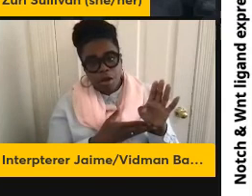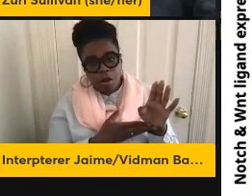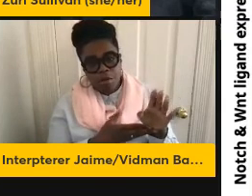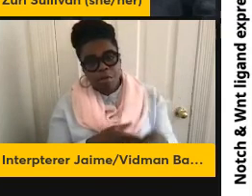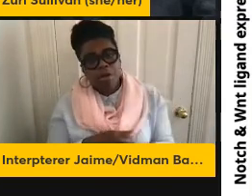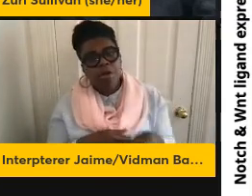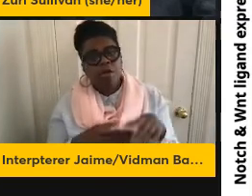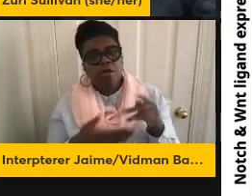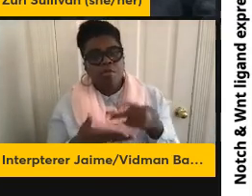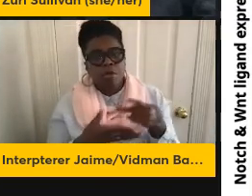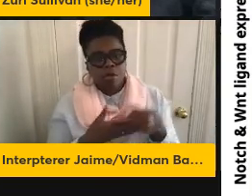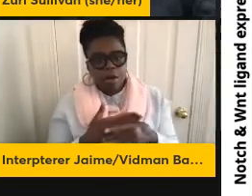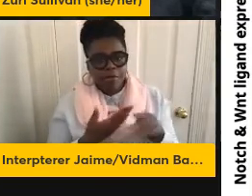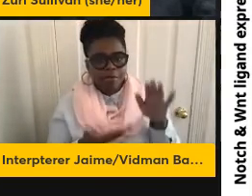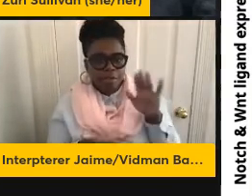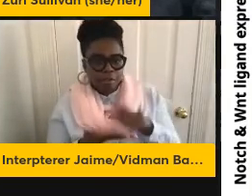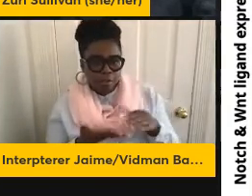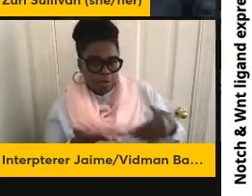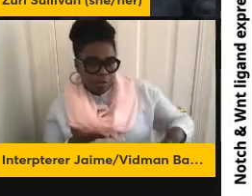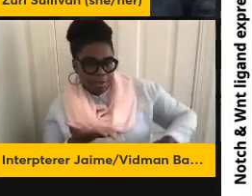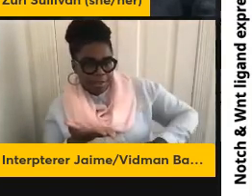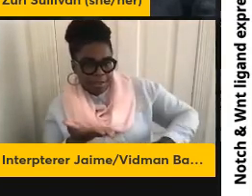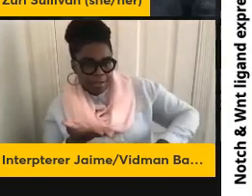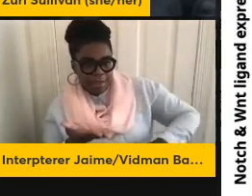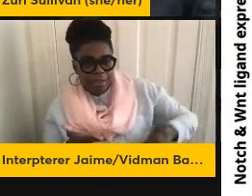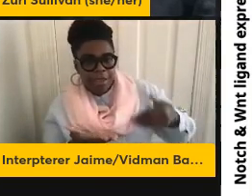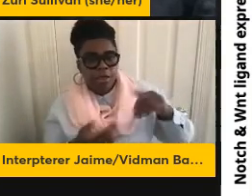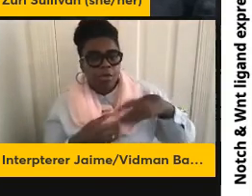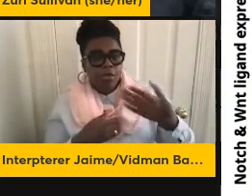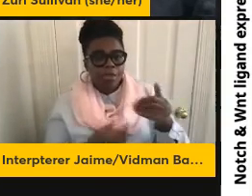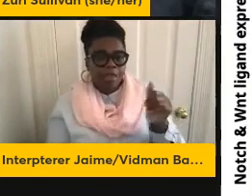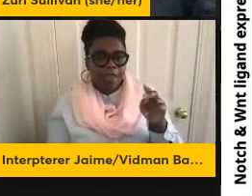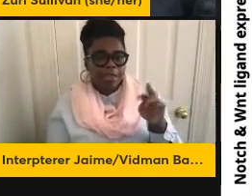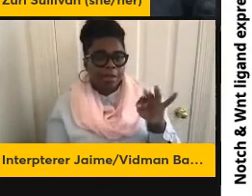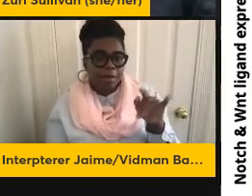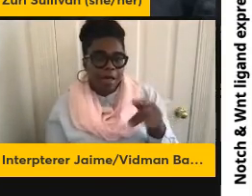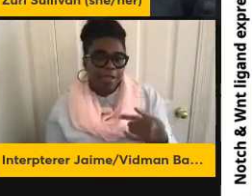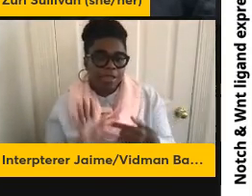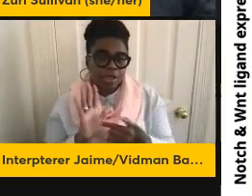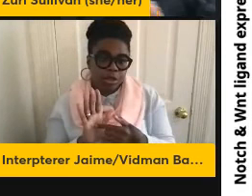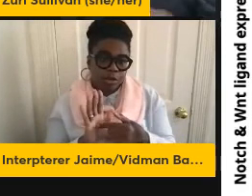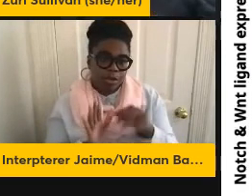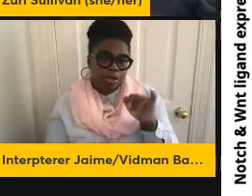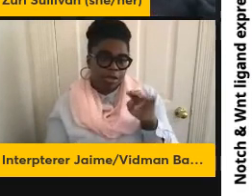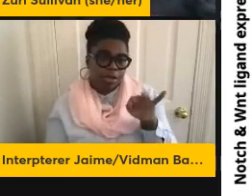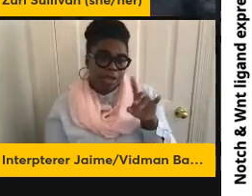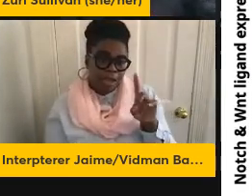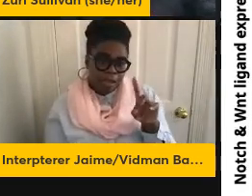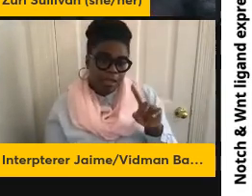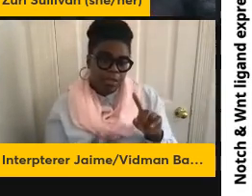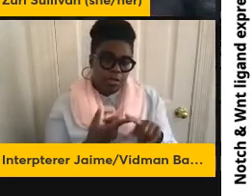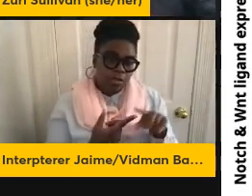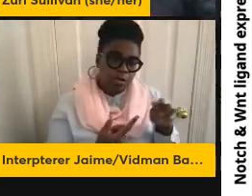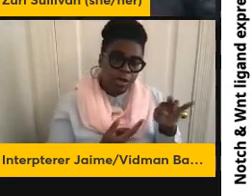in the small intestine epithelium of mice treated with the antibody, indicating that Jagga to notch signaling does indeed